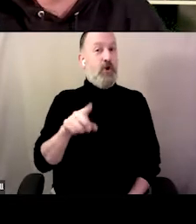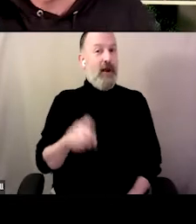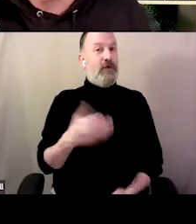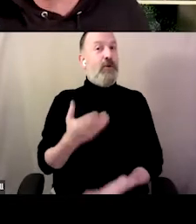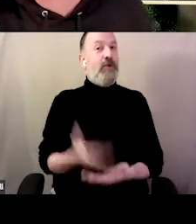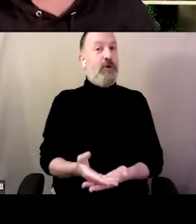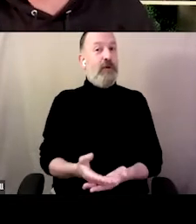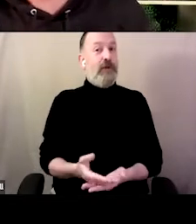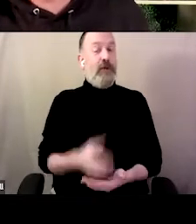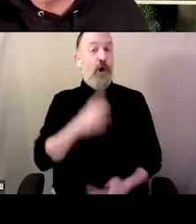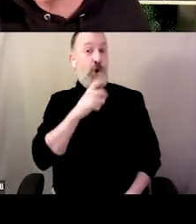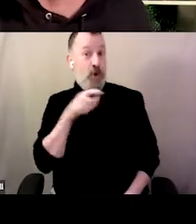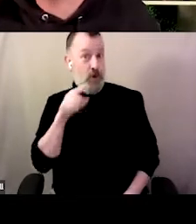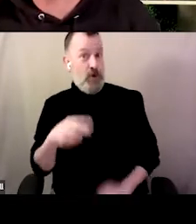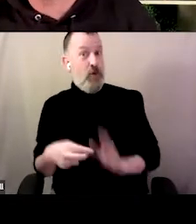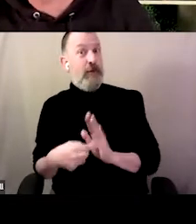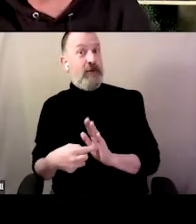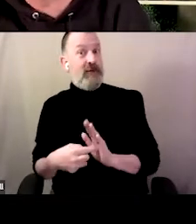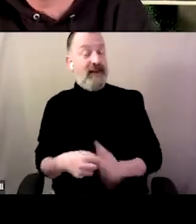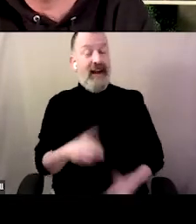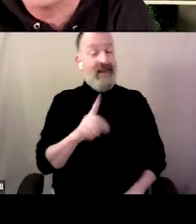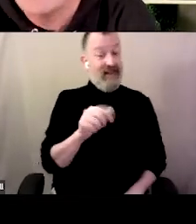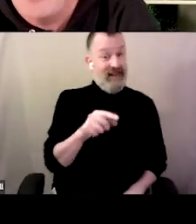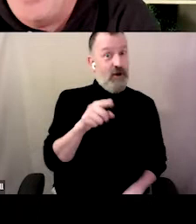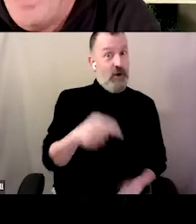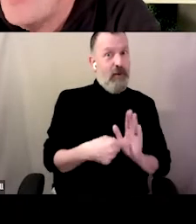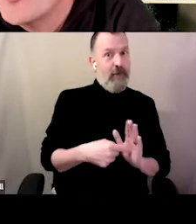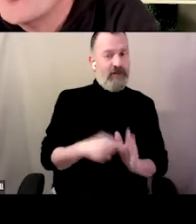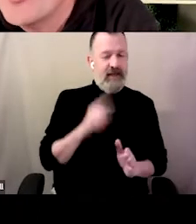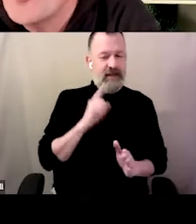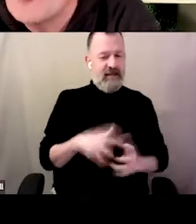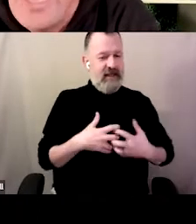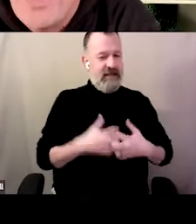company represent the data you represent his integrity and how are you going to do that.